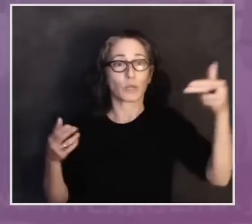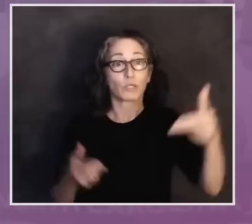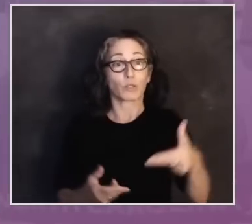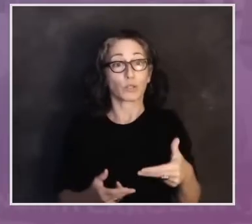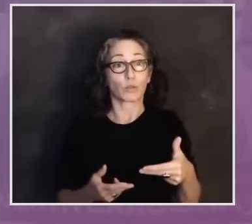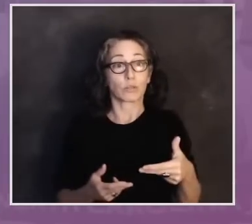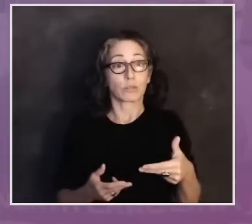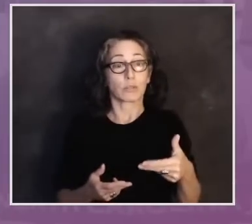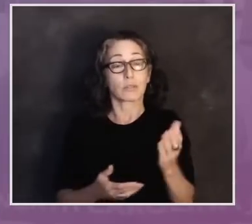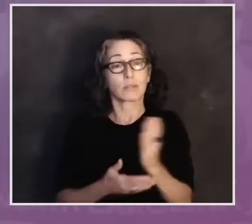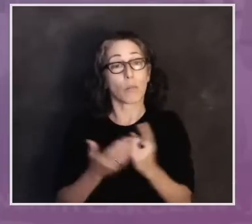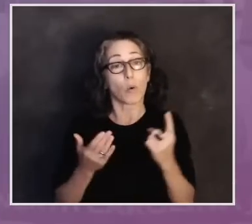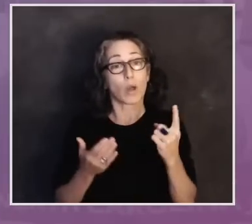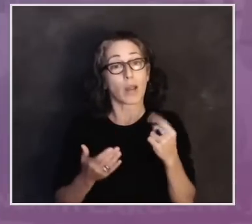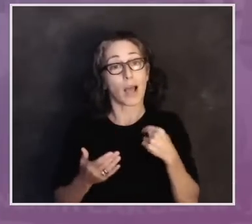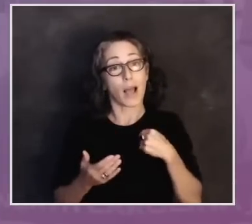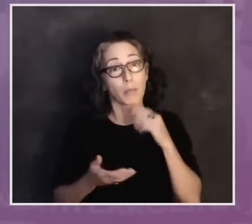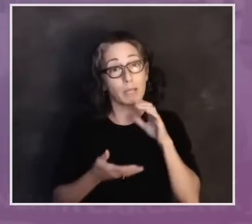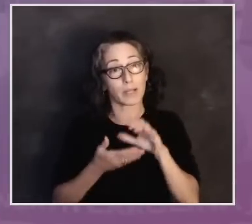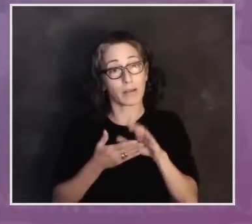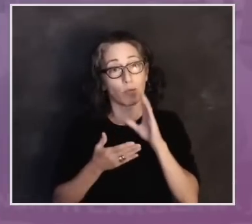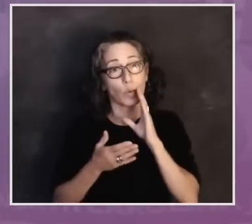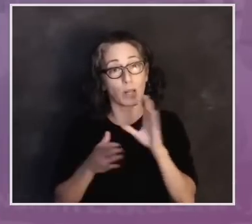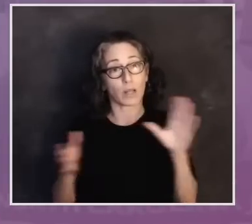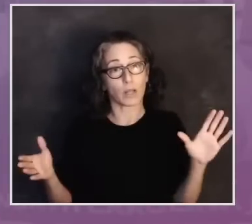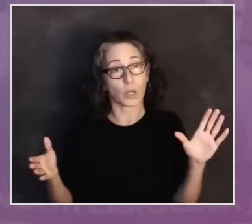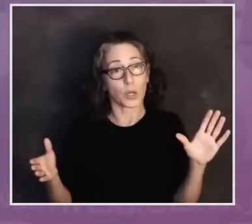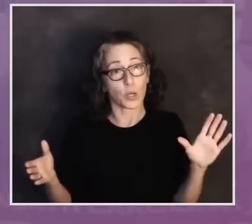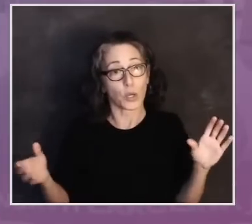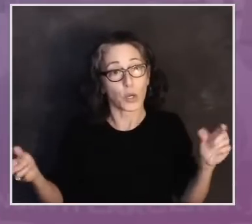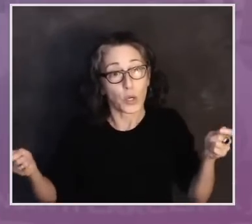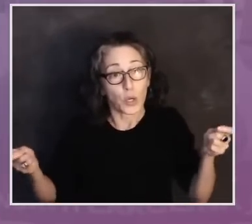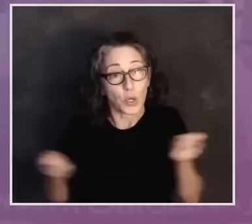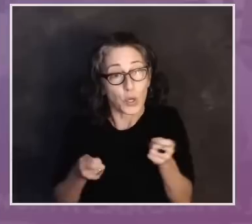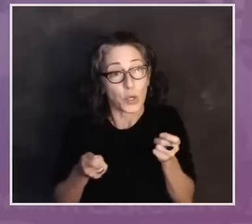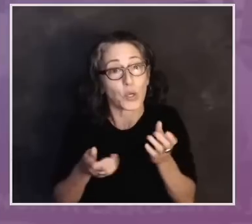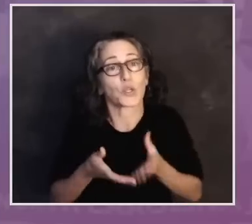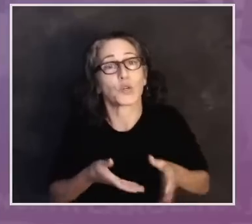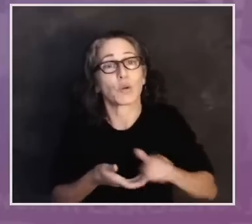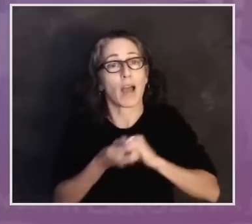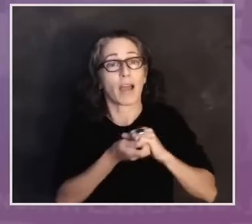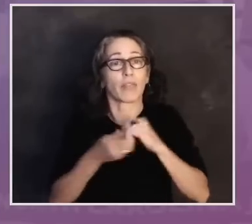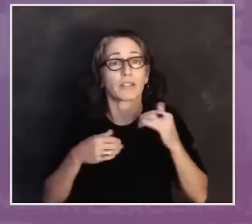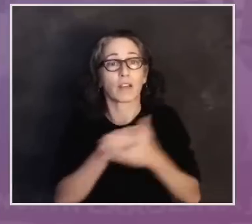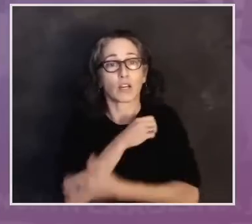LED TO DIVIDE THIS COUNTRY, I'M PROUD TO INTRODUCE TO YOU SOMEONE WHO I BELIEVE WILL